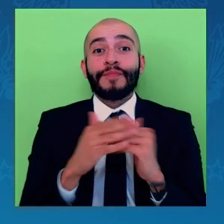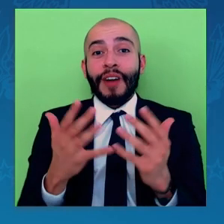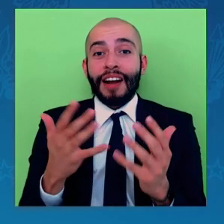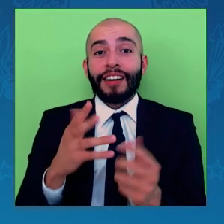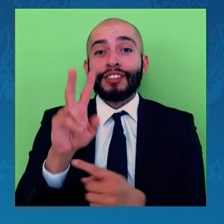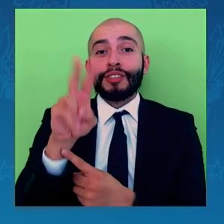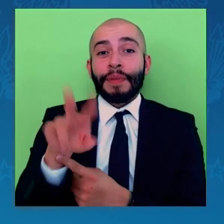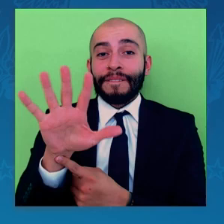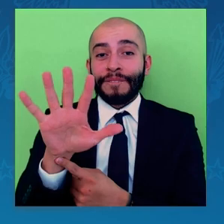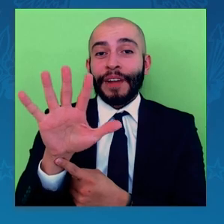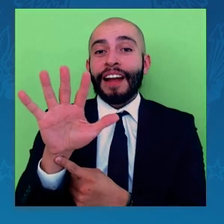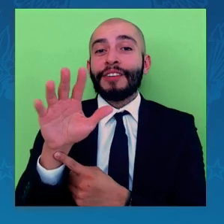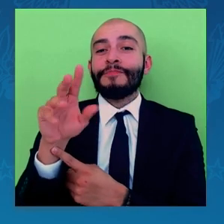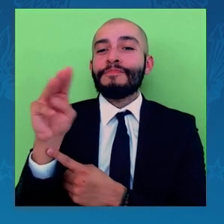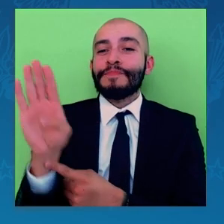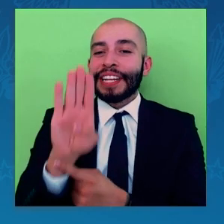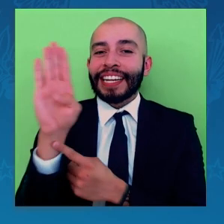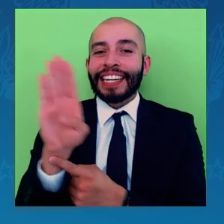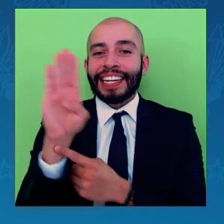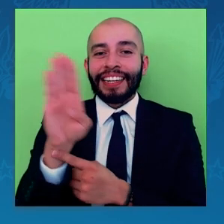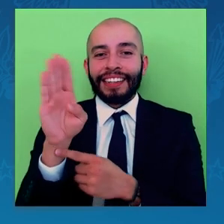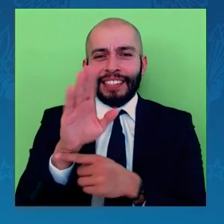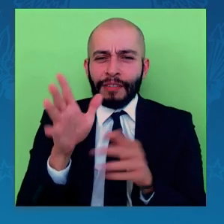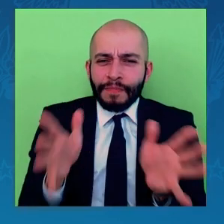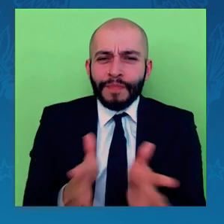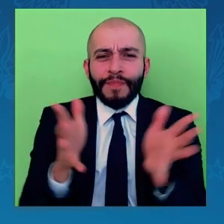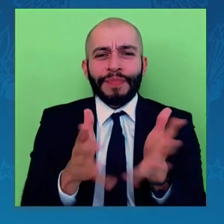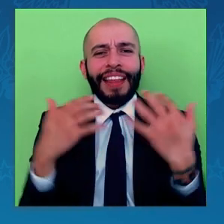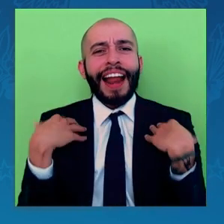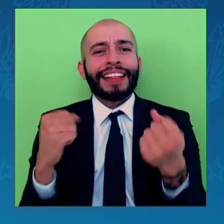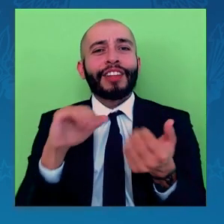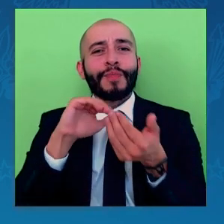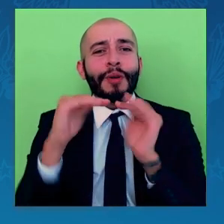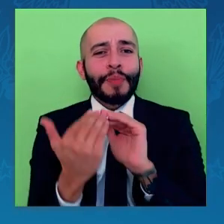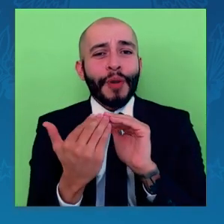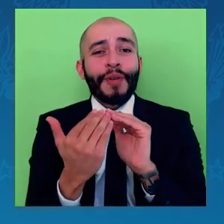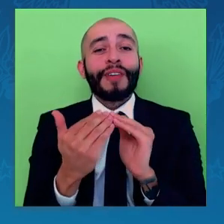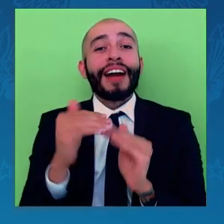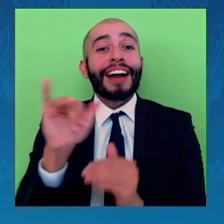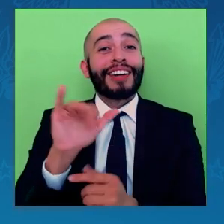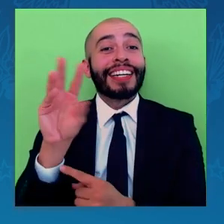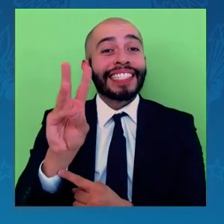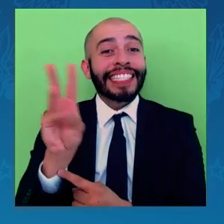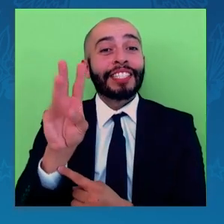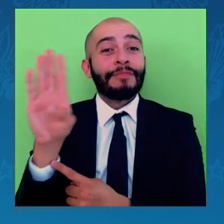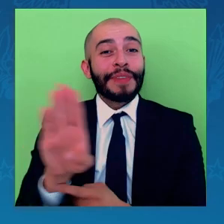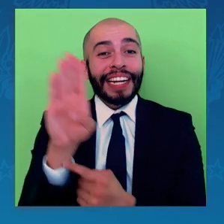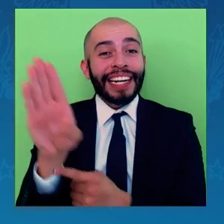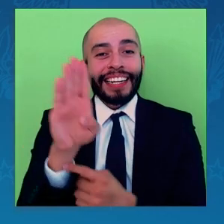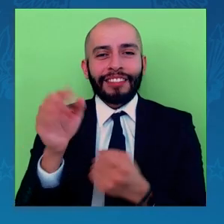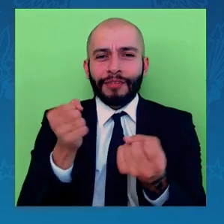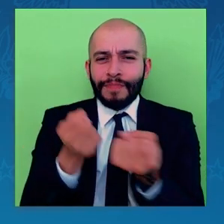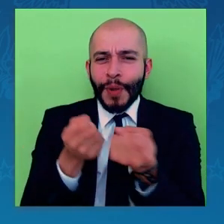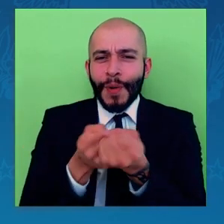and $6 billion to support community health centers who are administering three out of every four of their vaccines